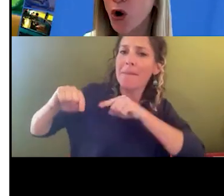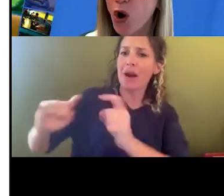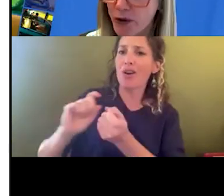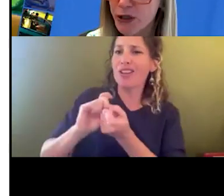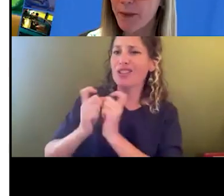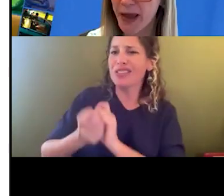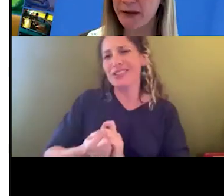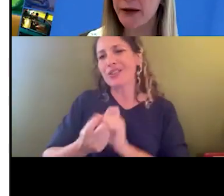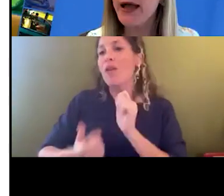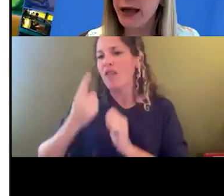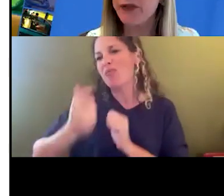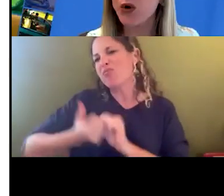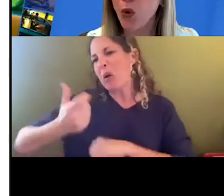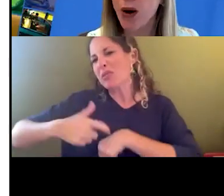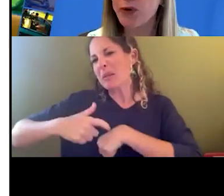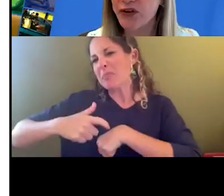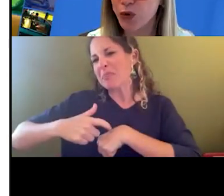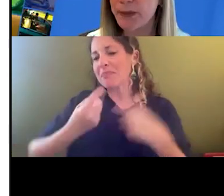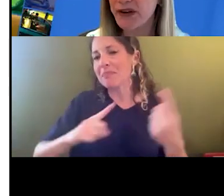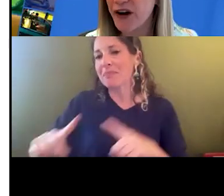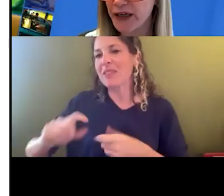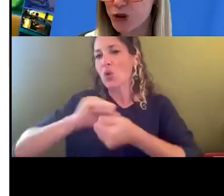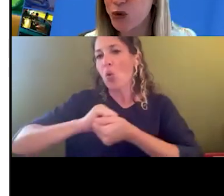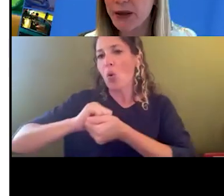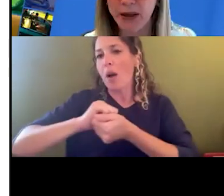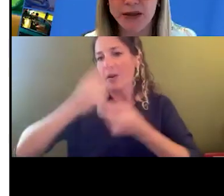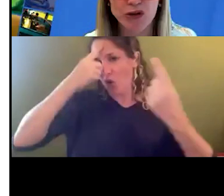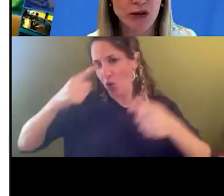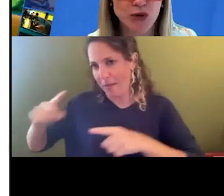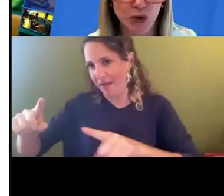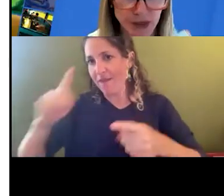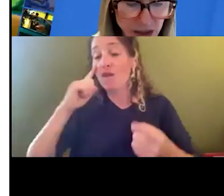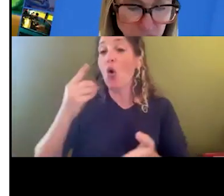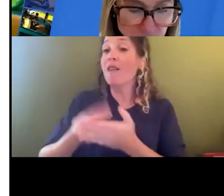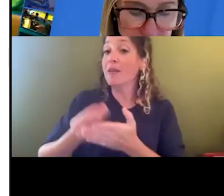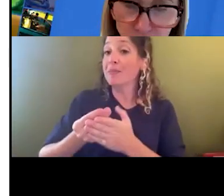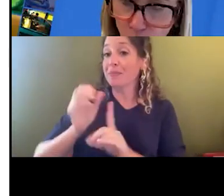are also made in the cooperative agreement, financial, administrative terms and conditions.